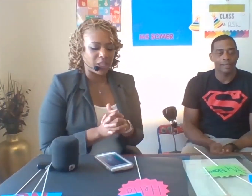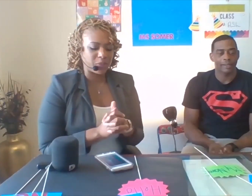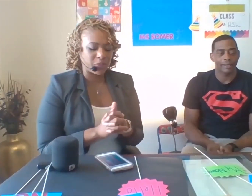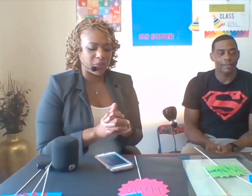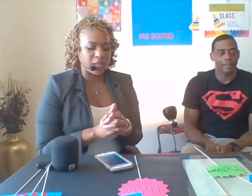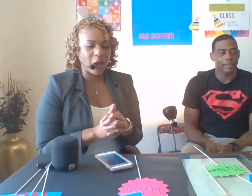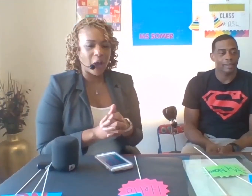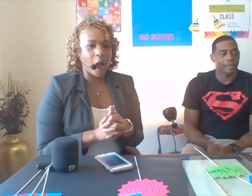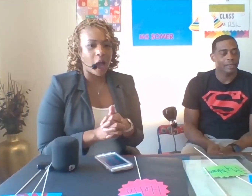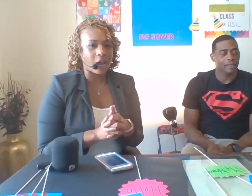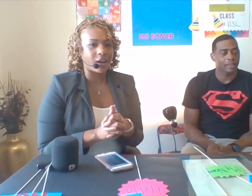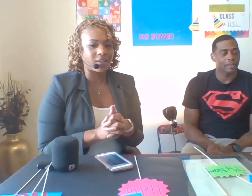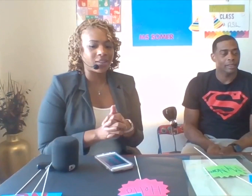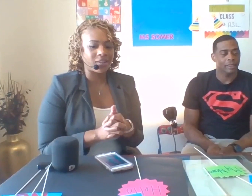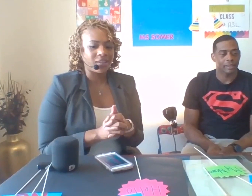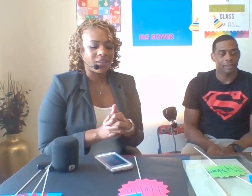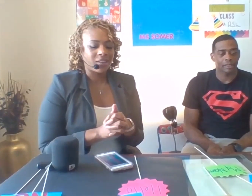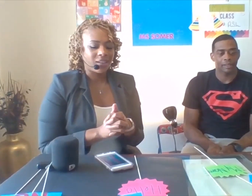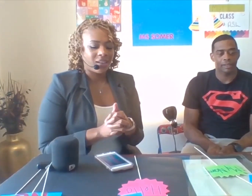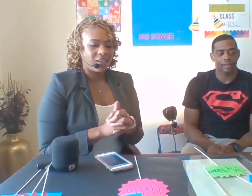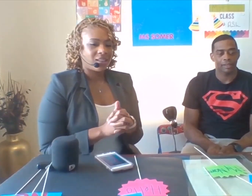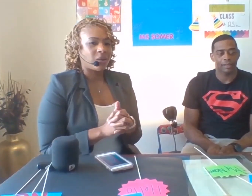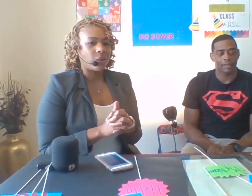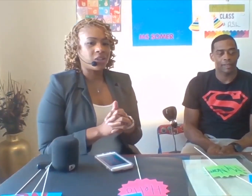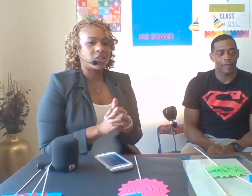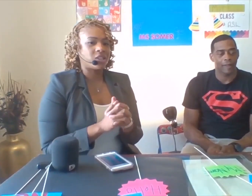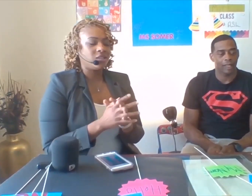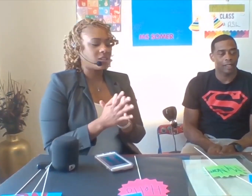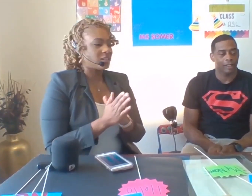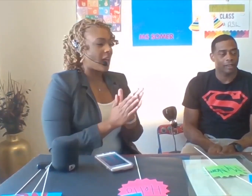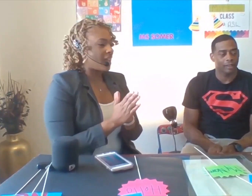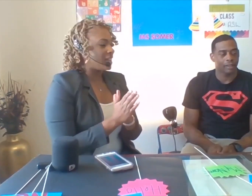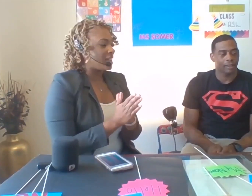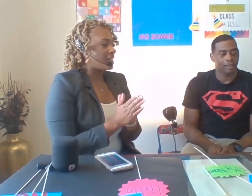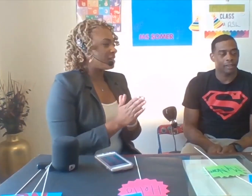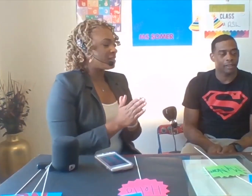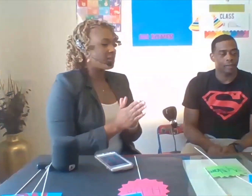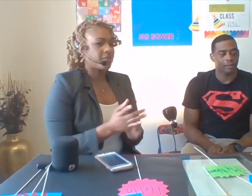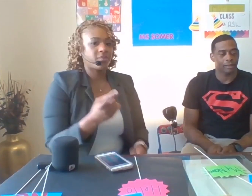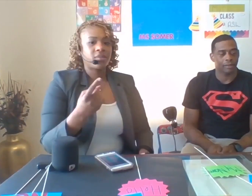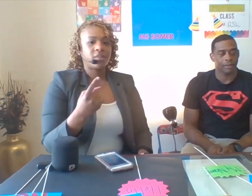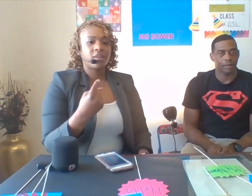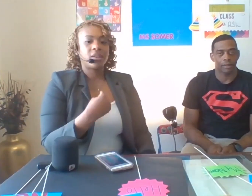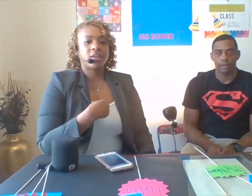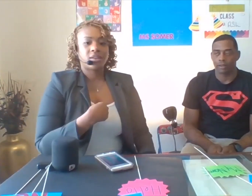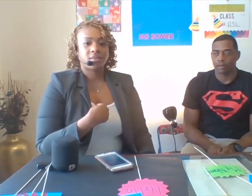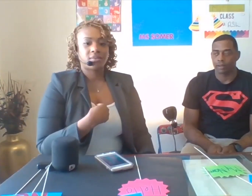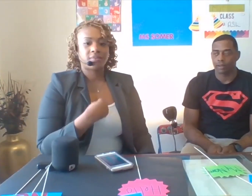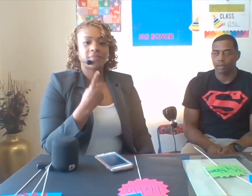it's pretty hard the question the sign is